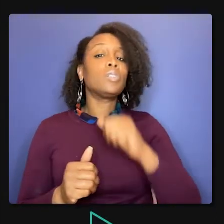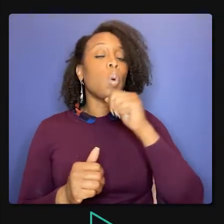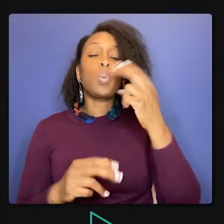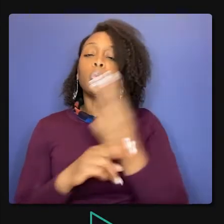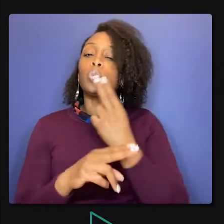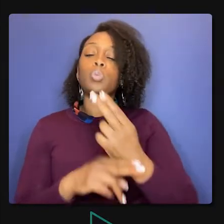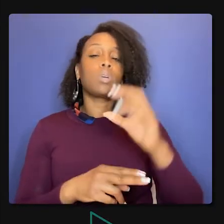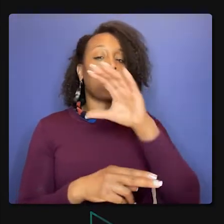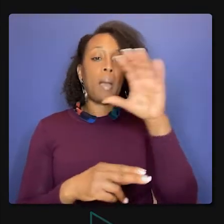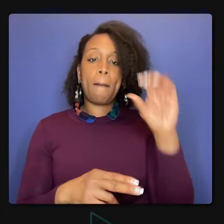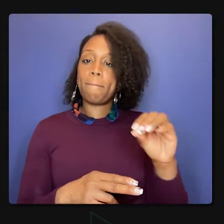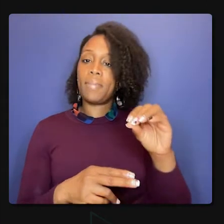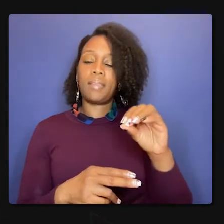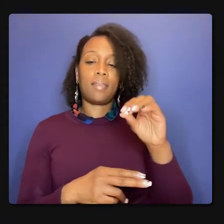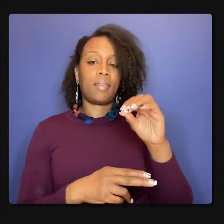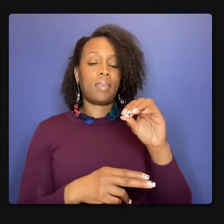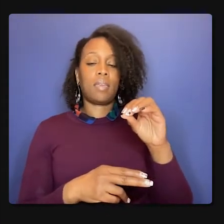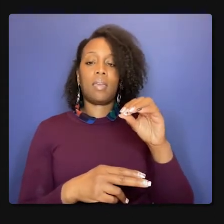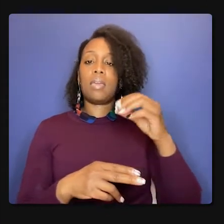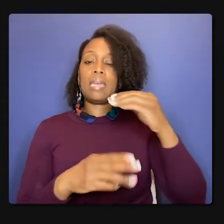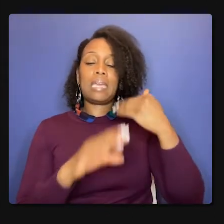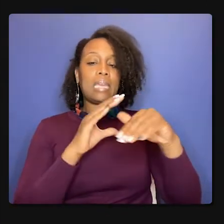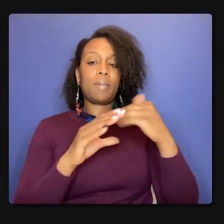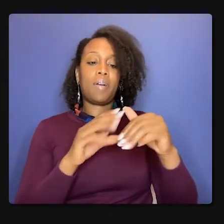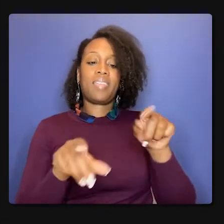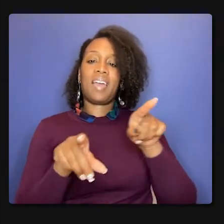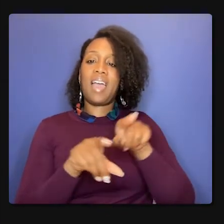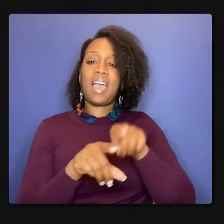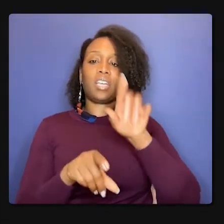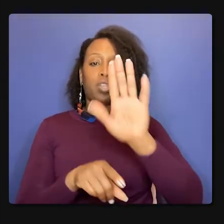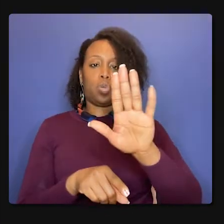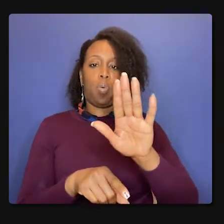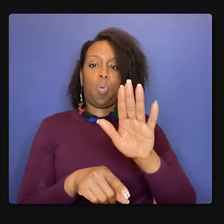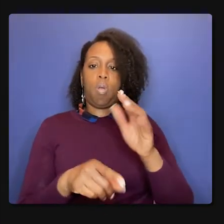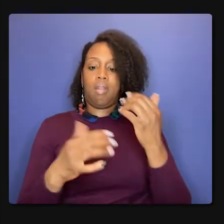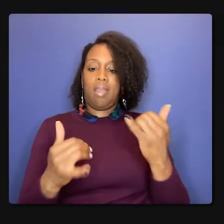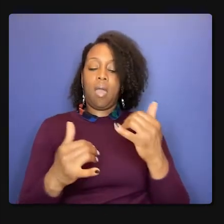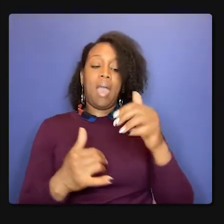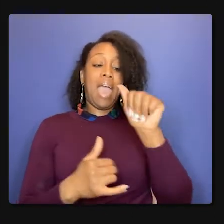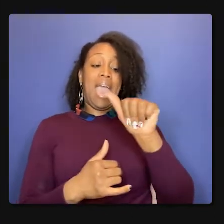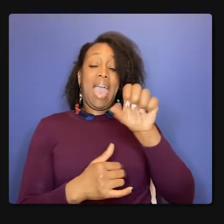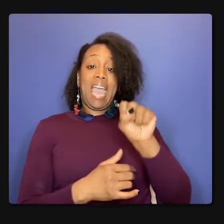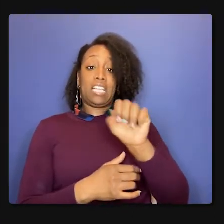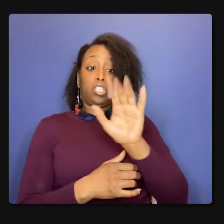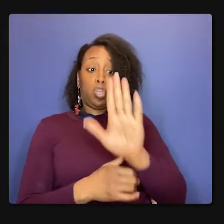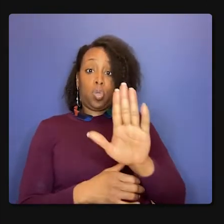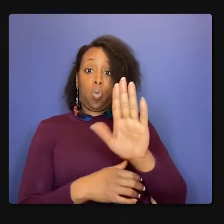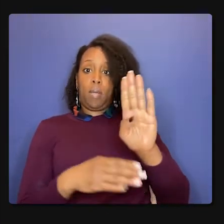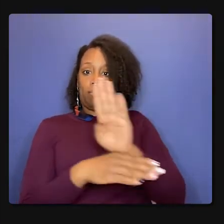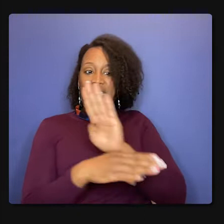that is part of an Azure Active Directory to sign up, as our portal does not support Azure AD business emails